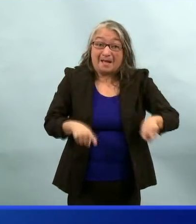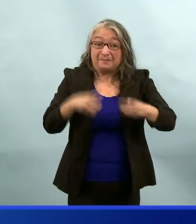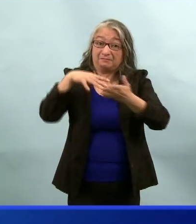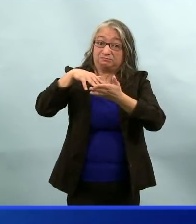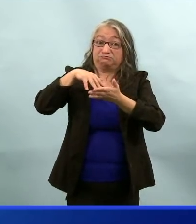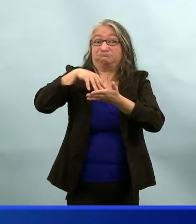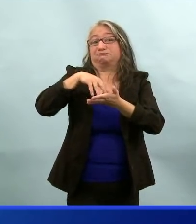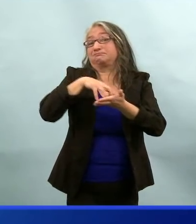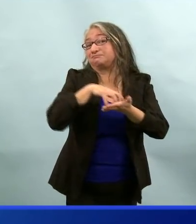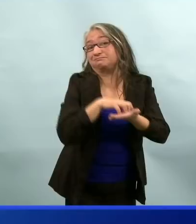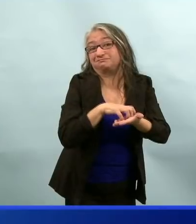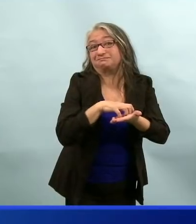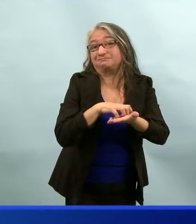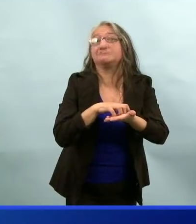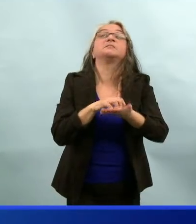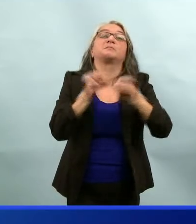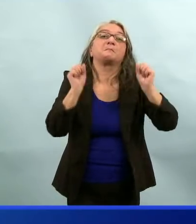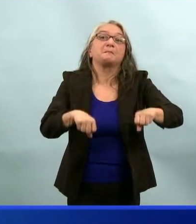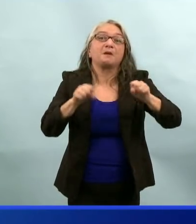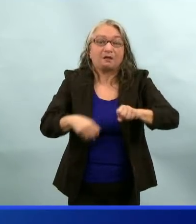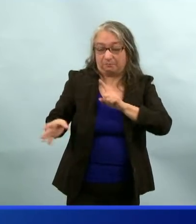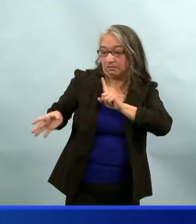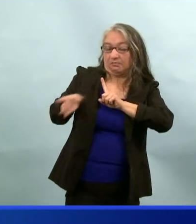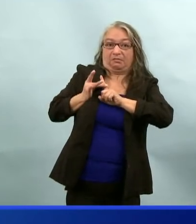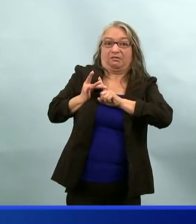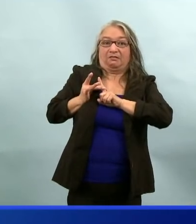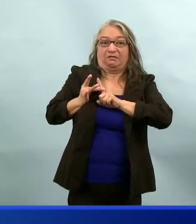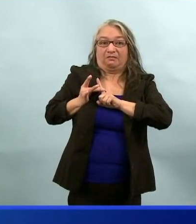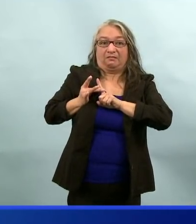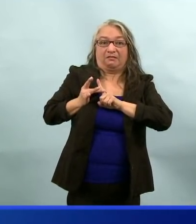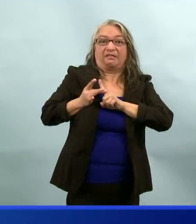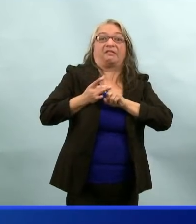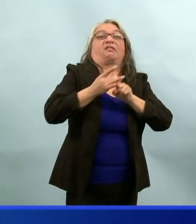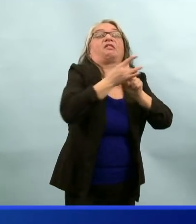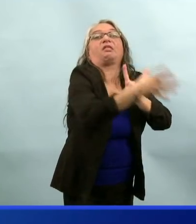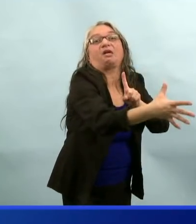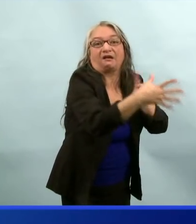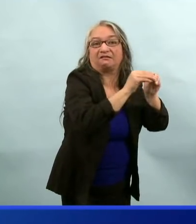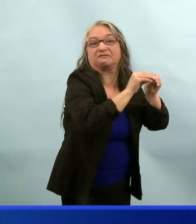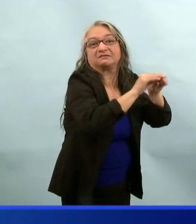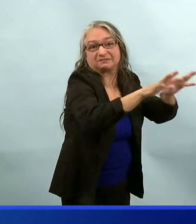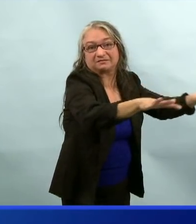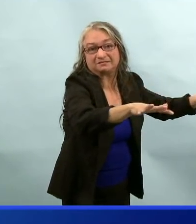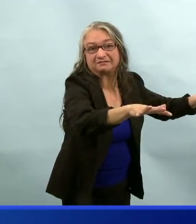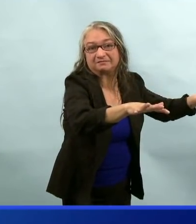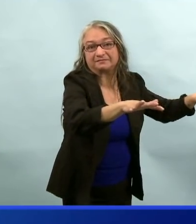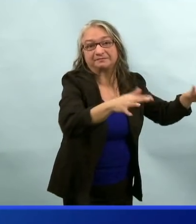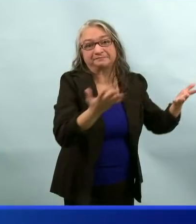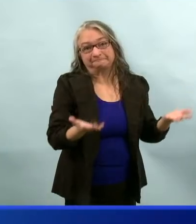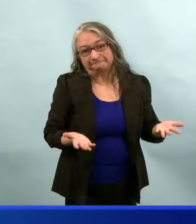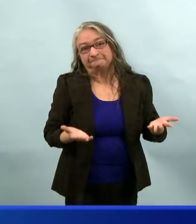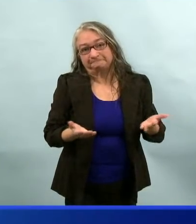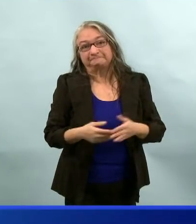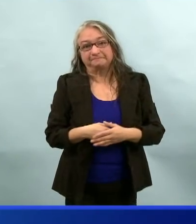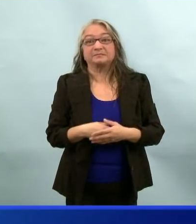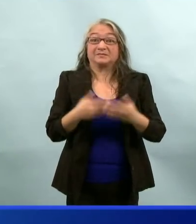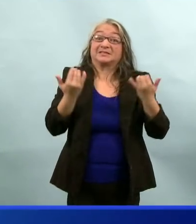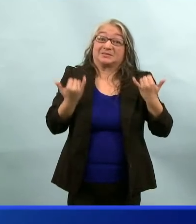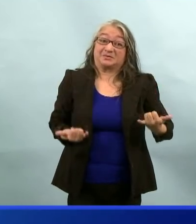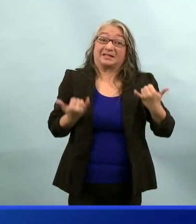you could pass it on to others the current medical evidence supports booster doses to add stronger